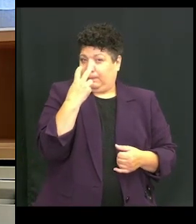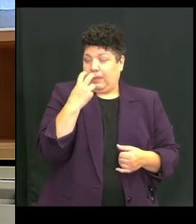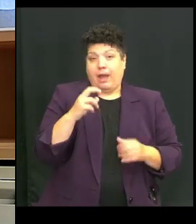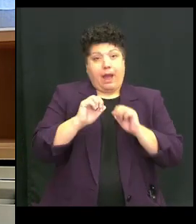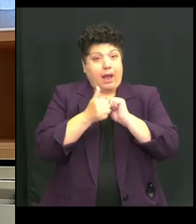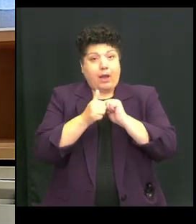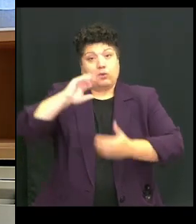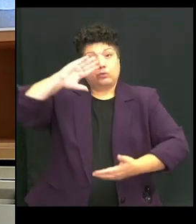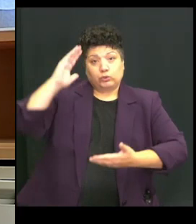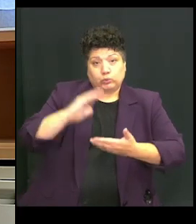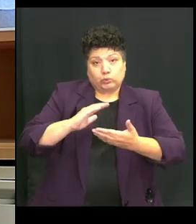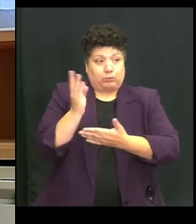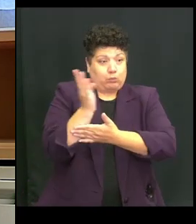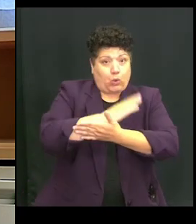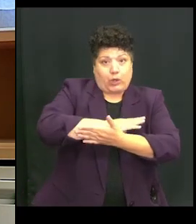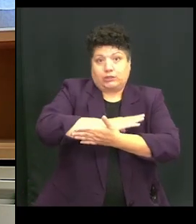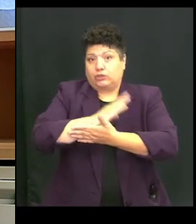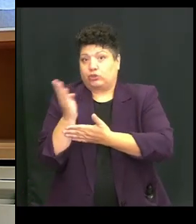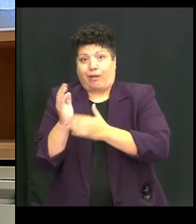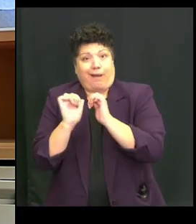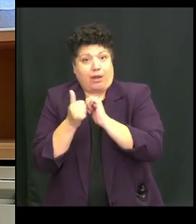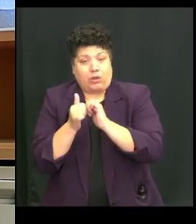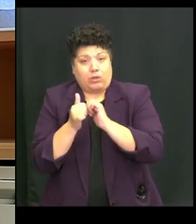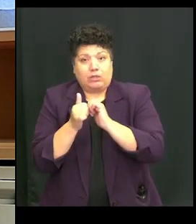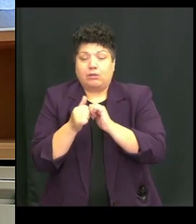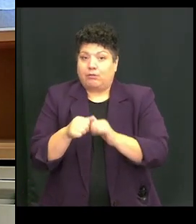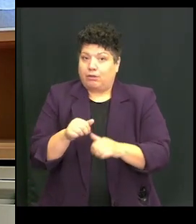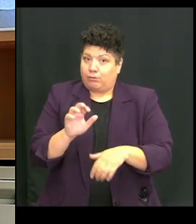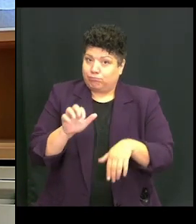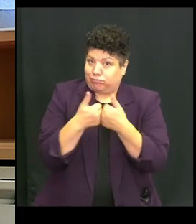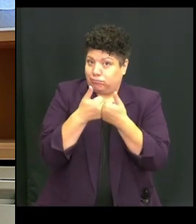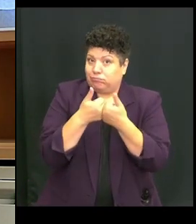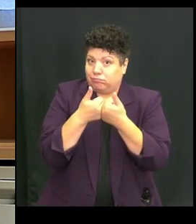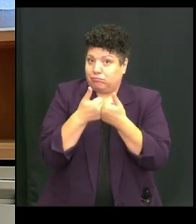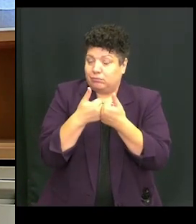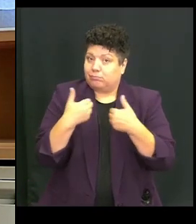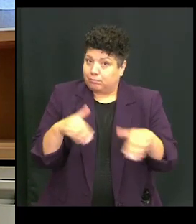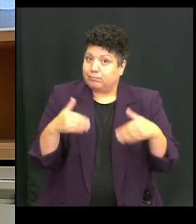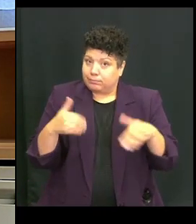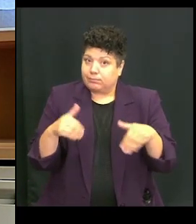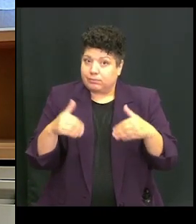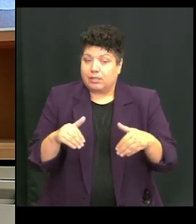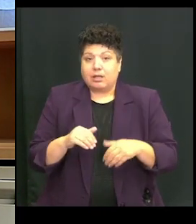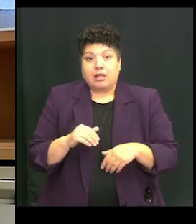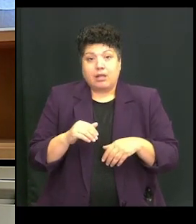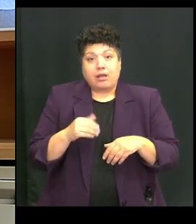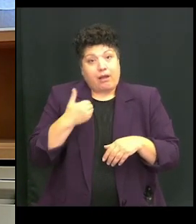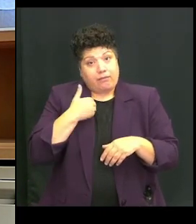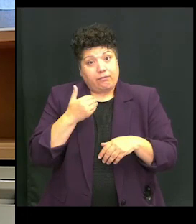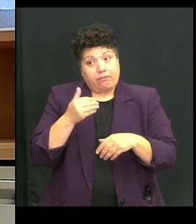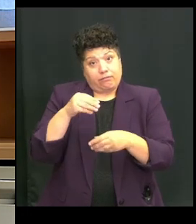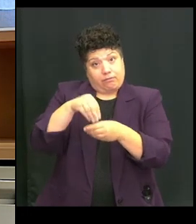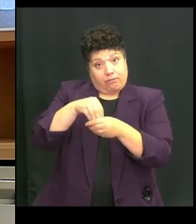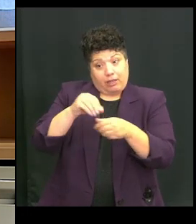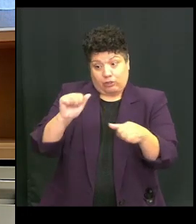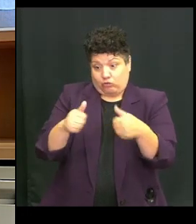It's a tall order. I do think it might be more practical to focus on reducing challenges associated with polarization.